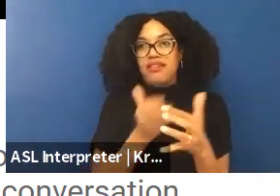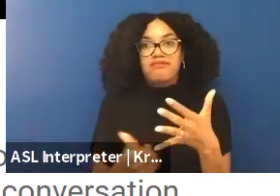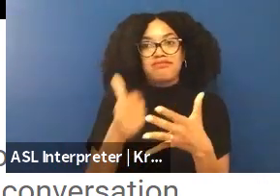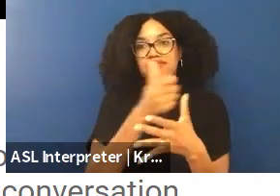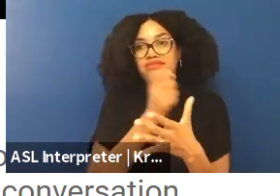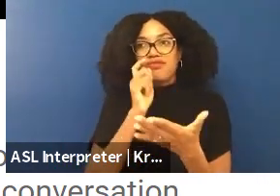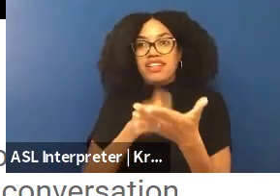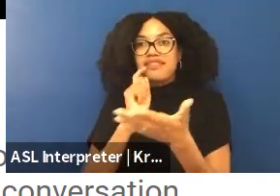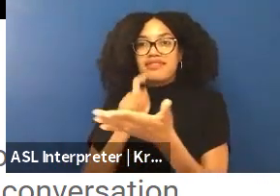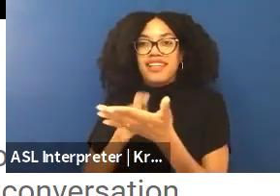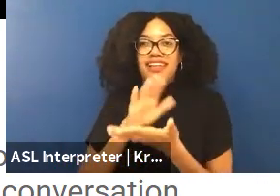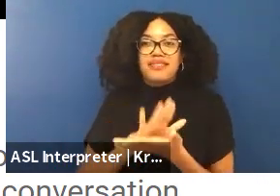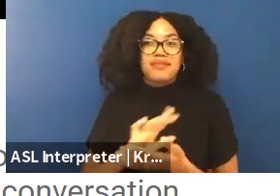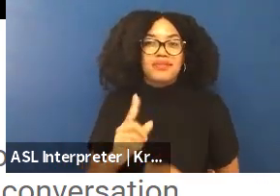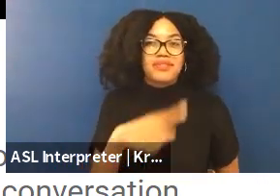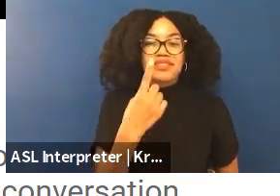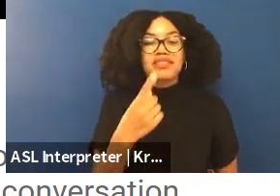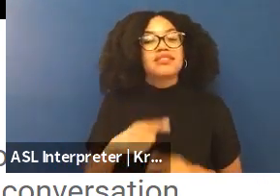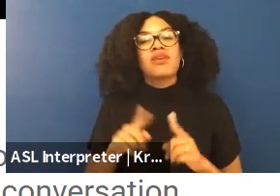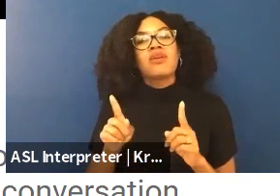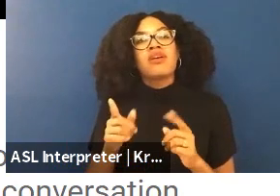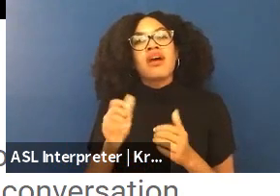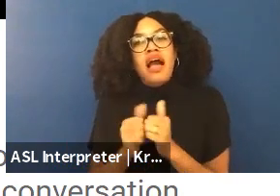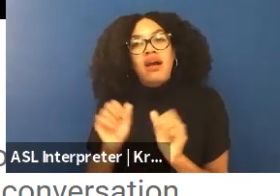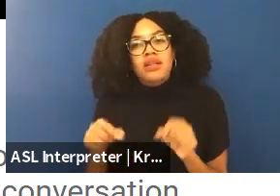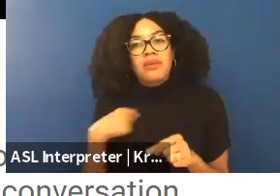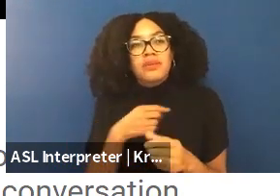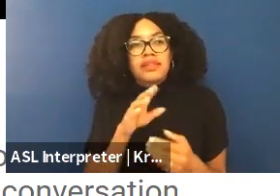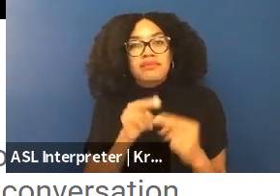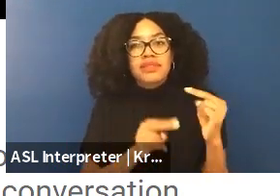You know, what more can we do as far as building relationships with faculty and then leveraging